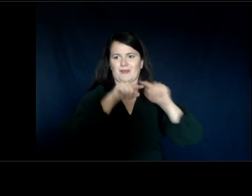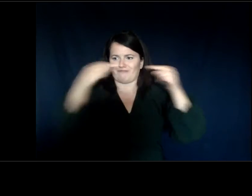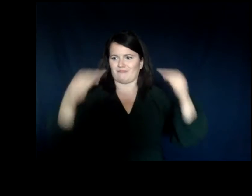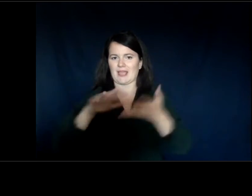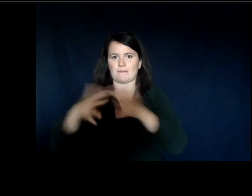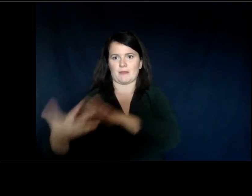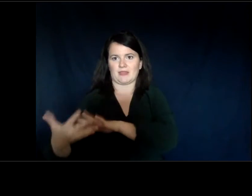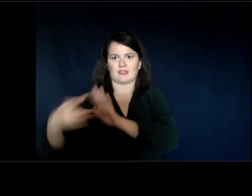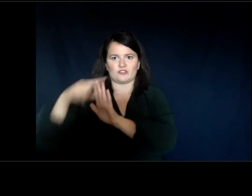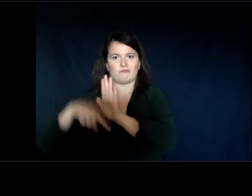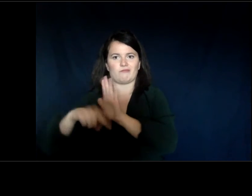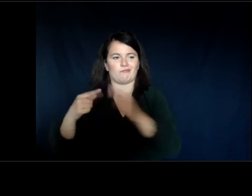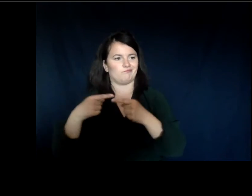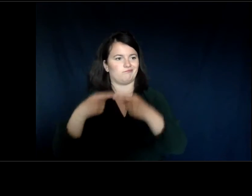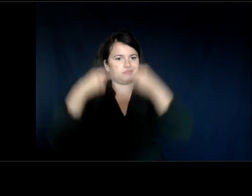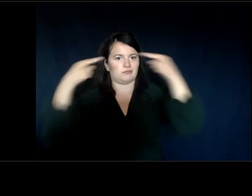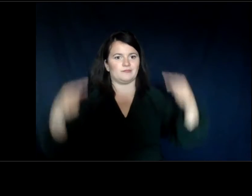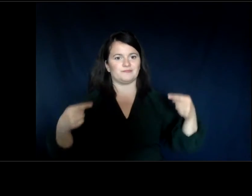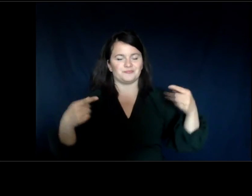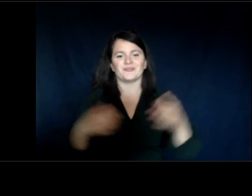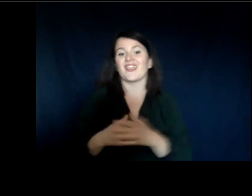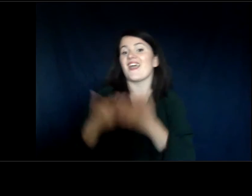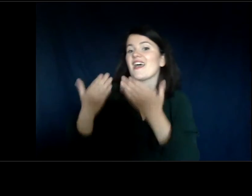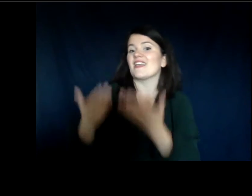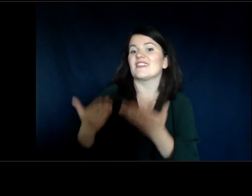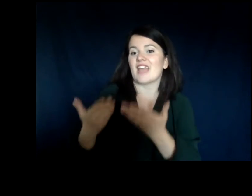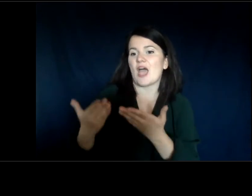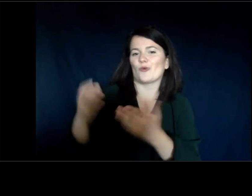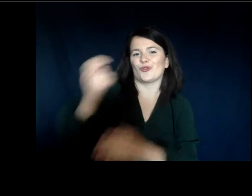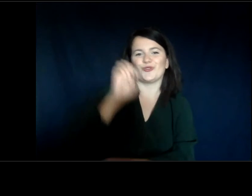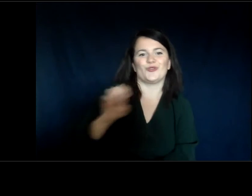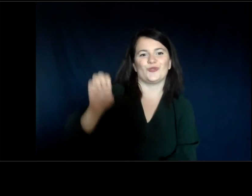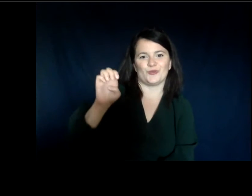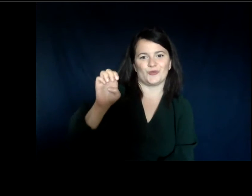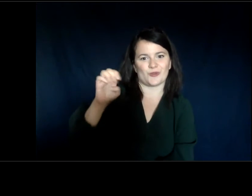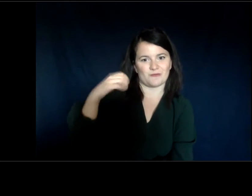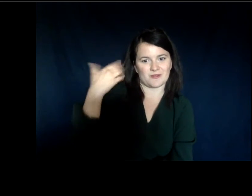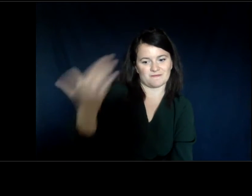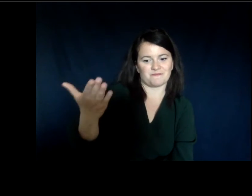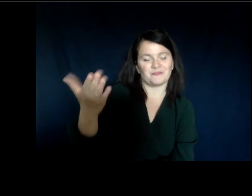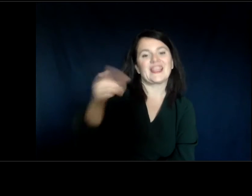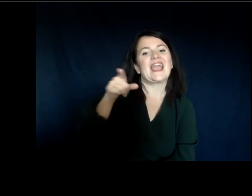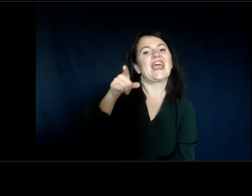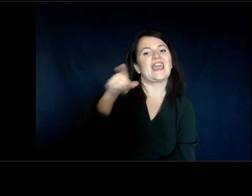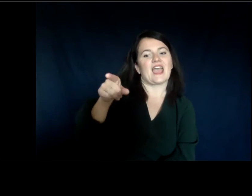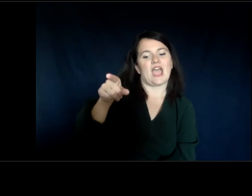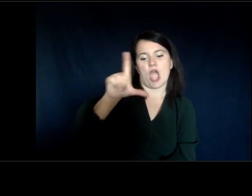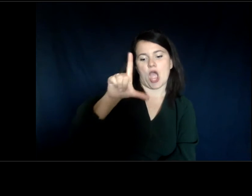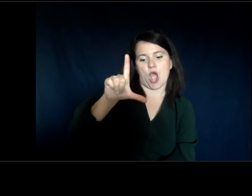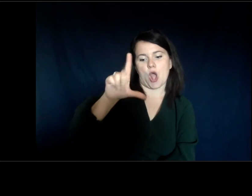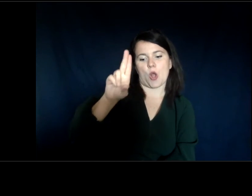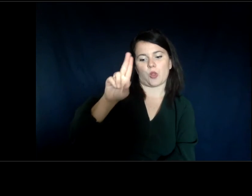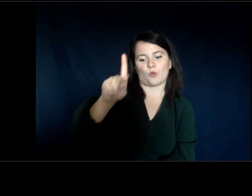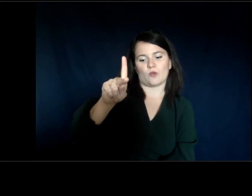Now we'll go back to Europe to go to our next speaker, the last one, Luk Zanderloo Secretary General from EASPD.